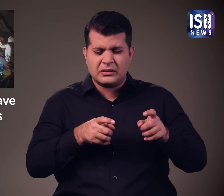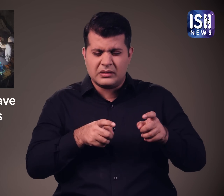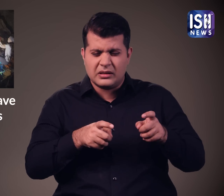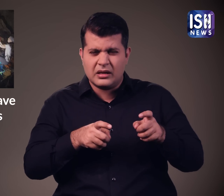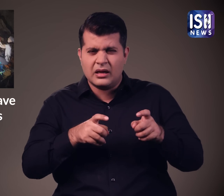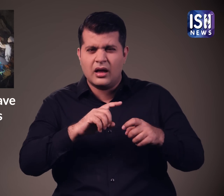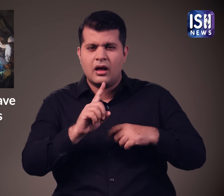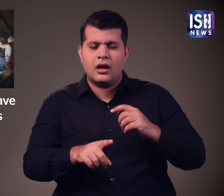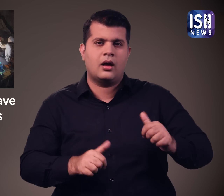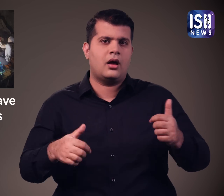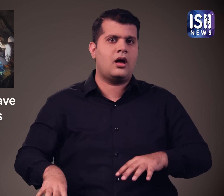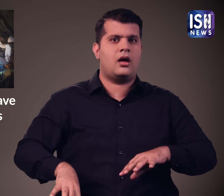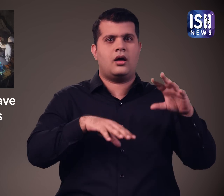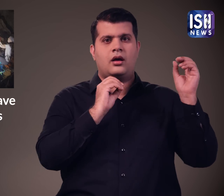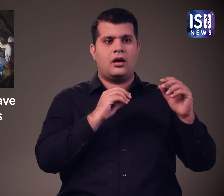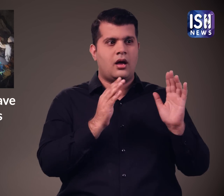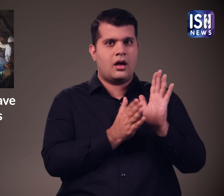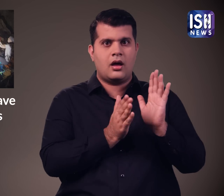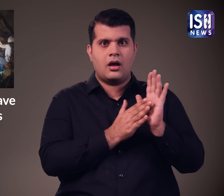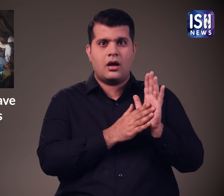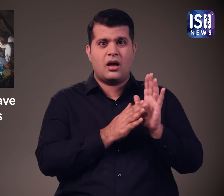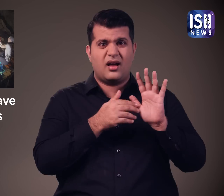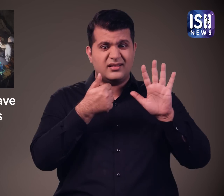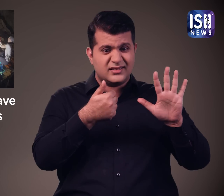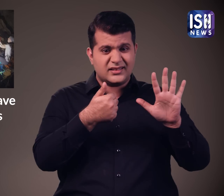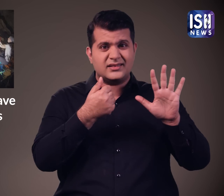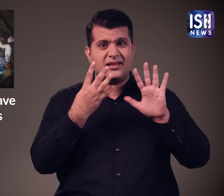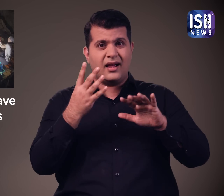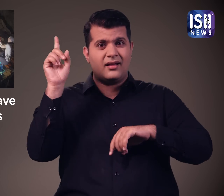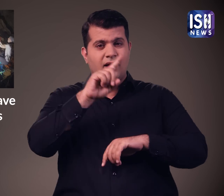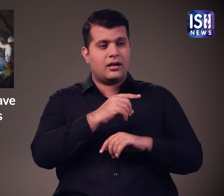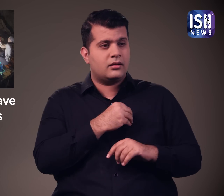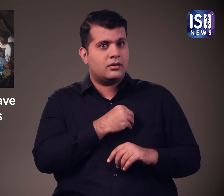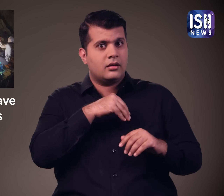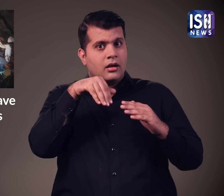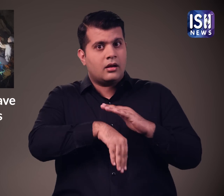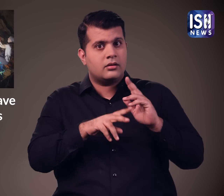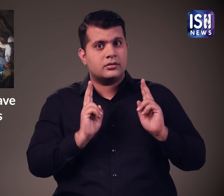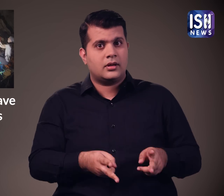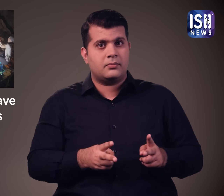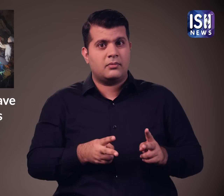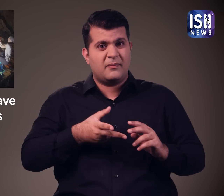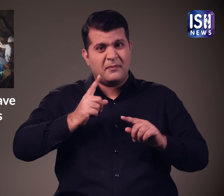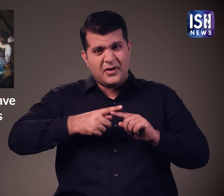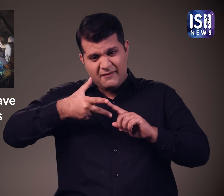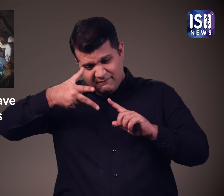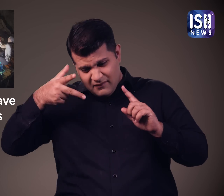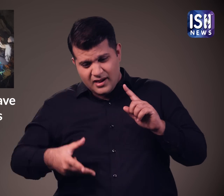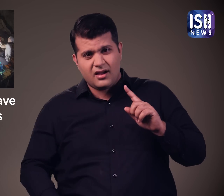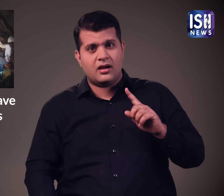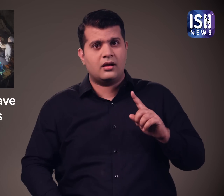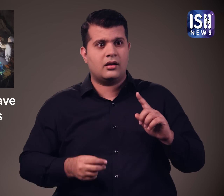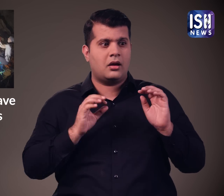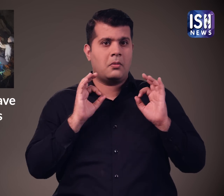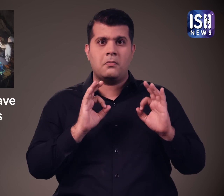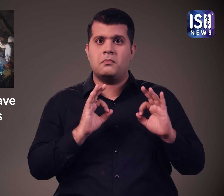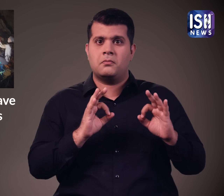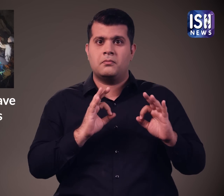They were then rescued in the end. They suffered for 69 days! That too so deep underground!